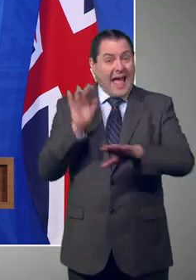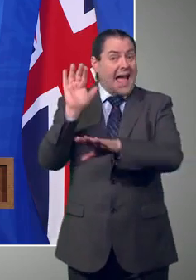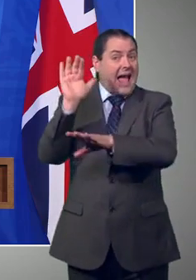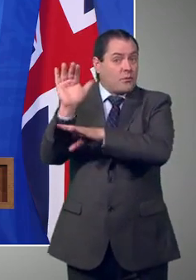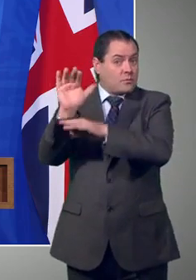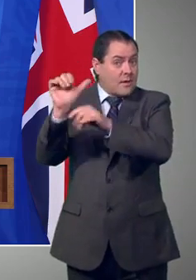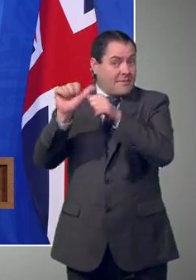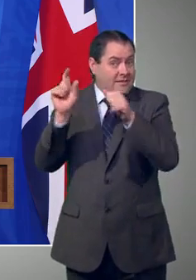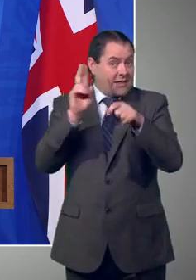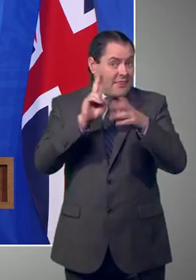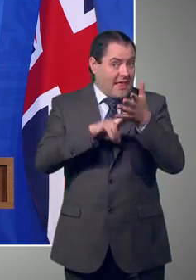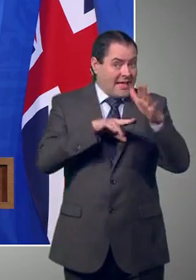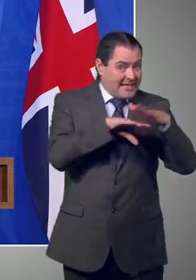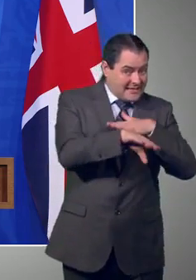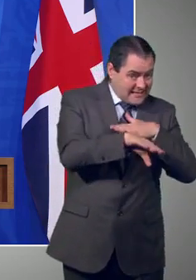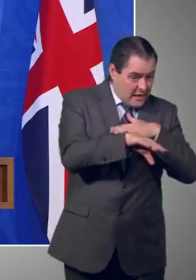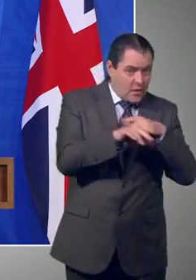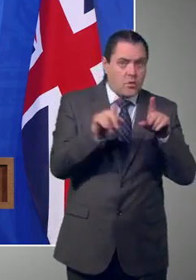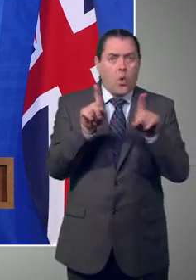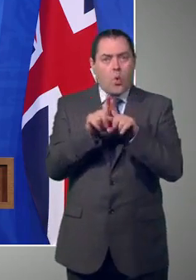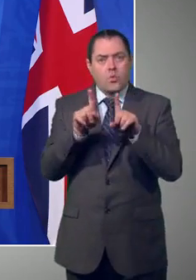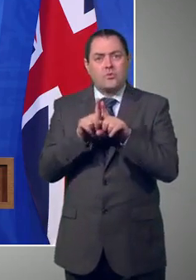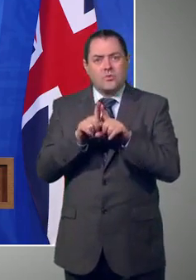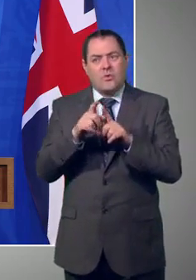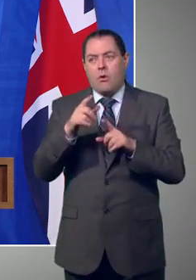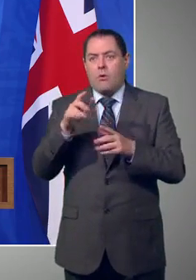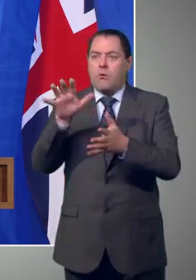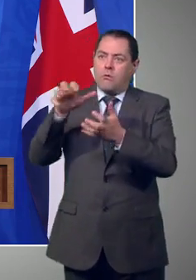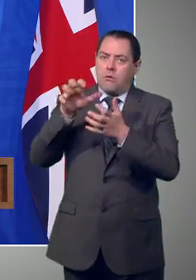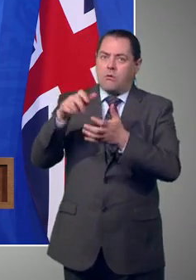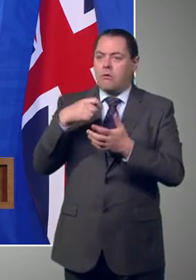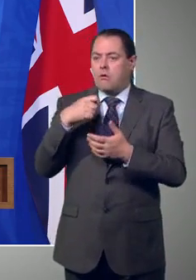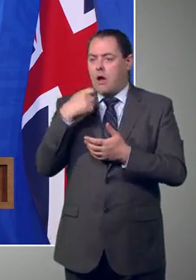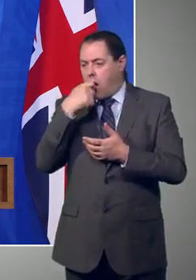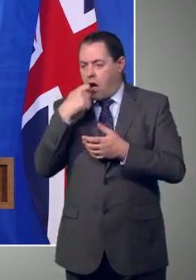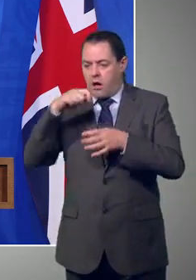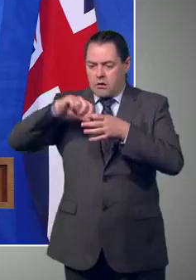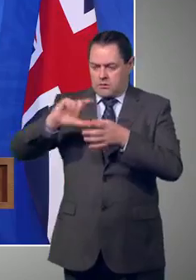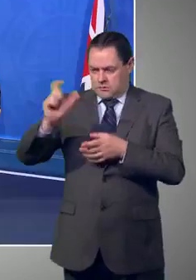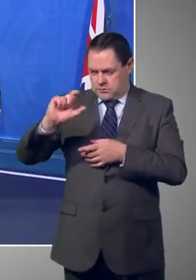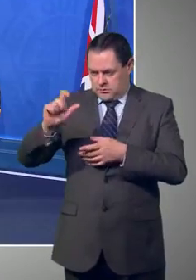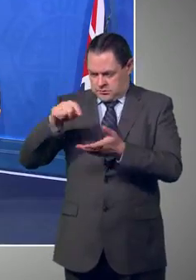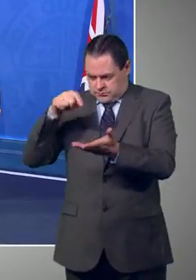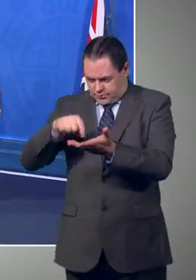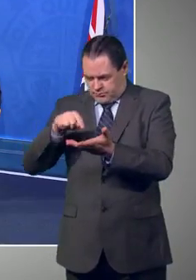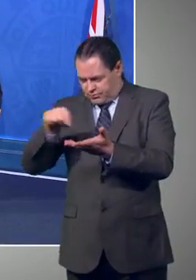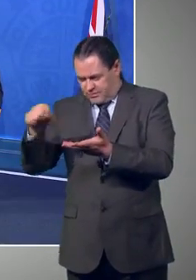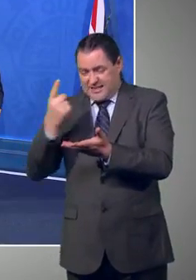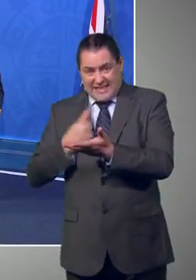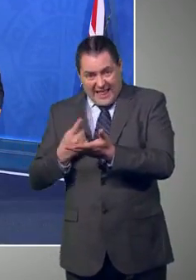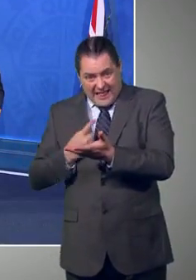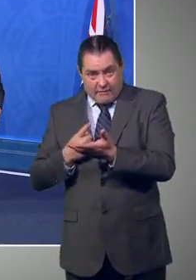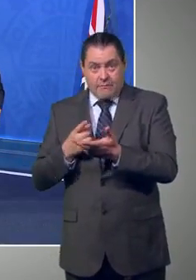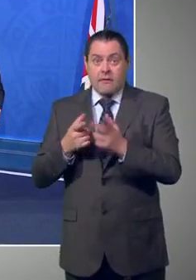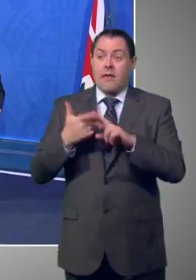rapid regular tests and when you get the call get both jabs, I'll now hand over to doctor